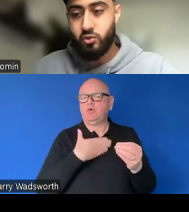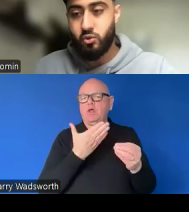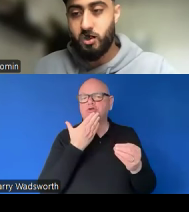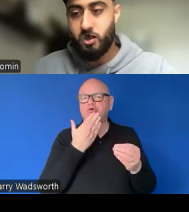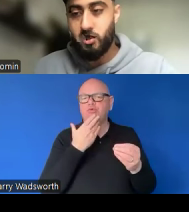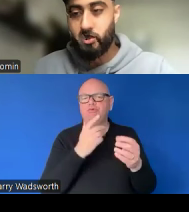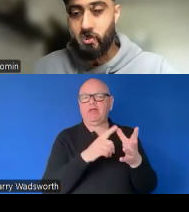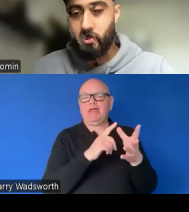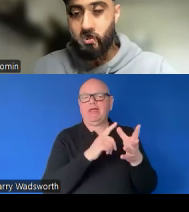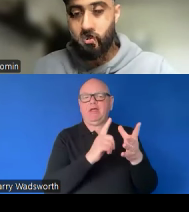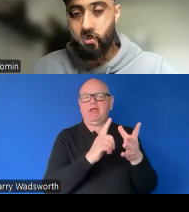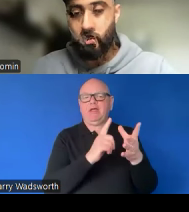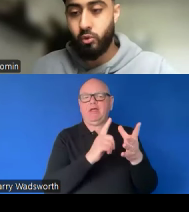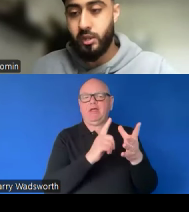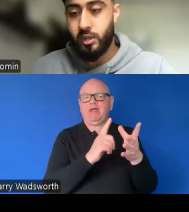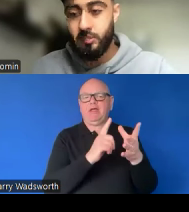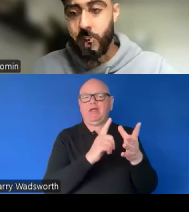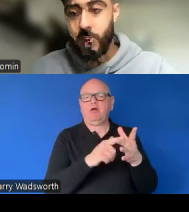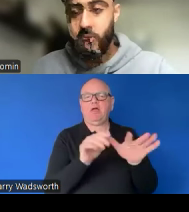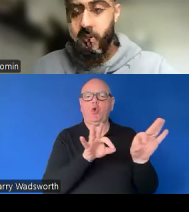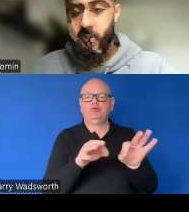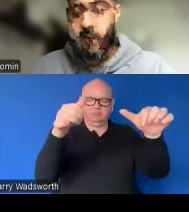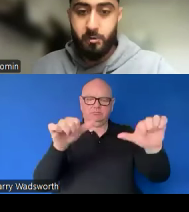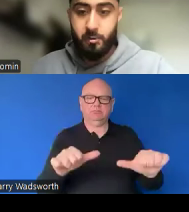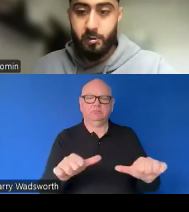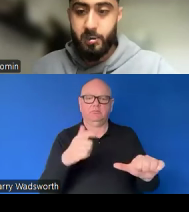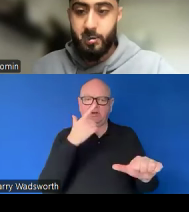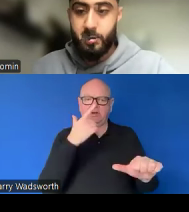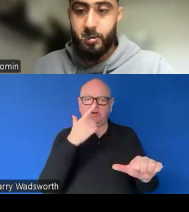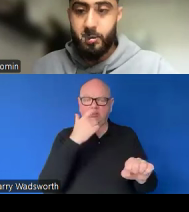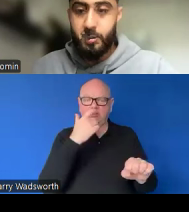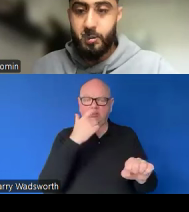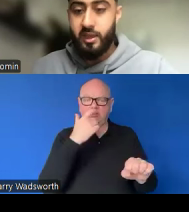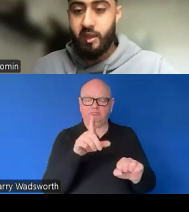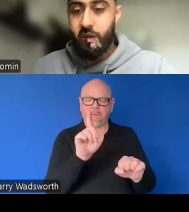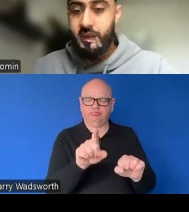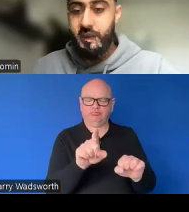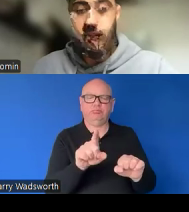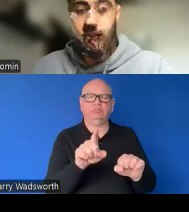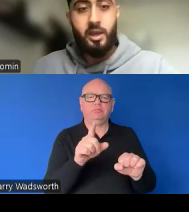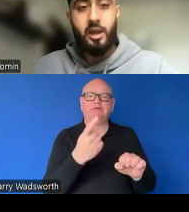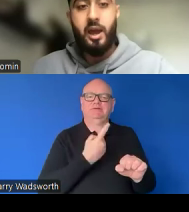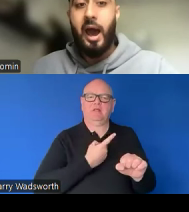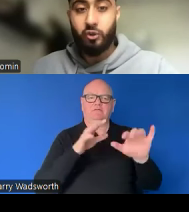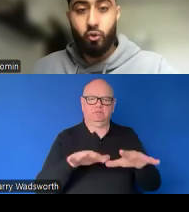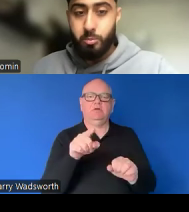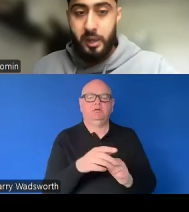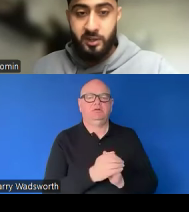and click skip because I like doing it manually. Then where we get up to is we get up to this ad group page.